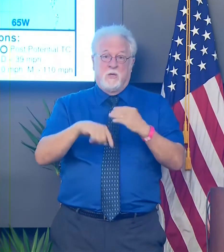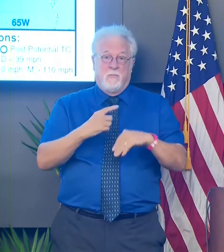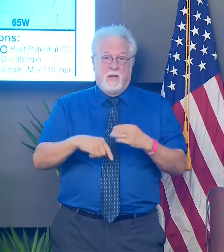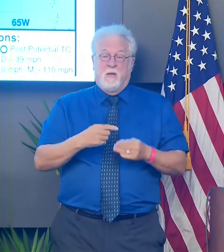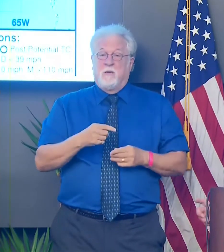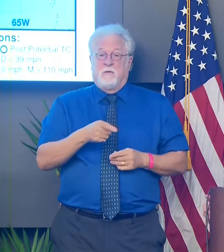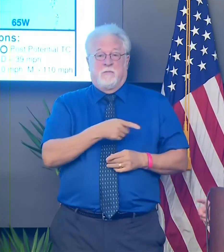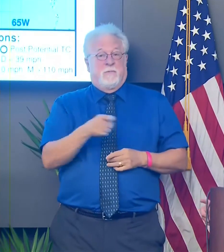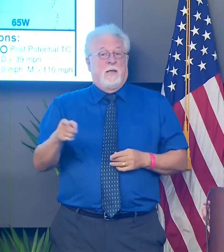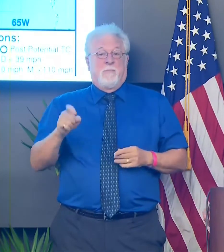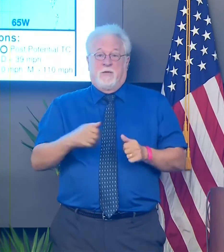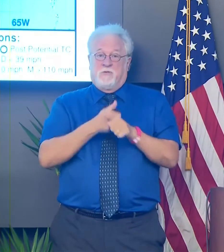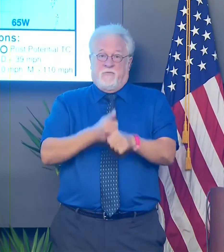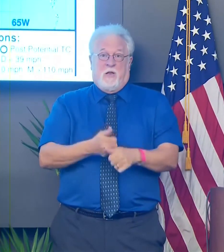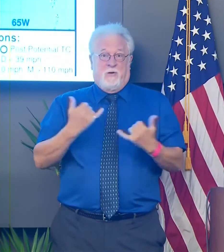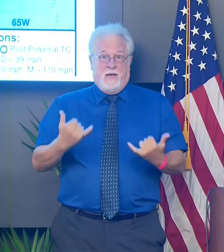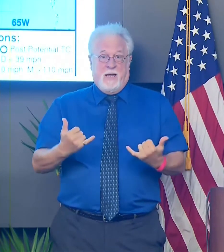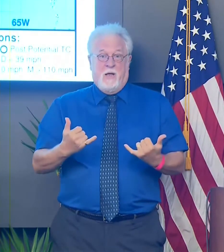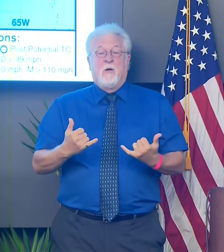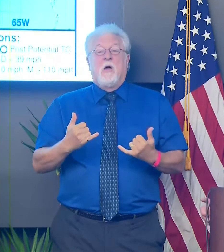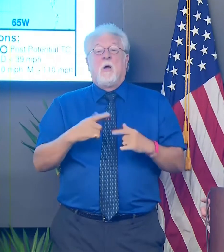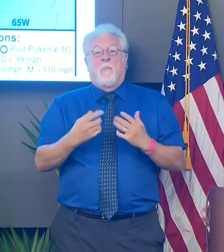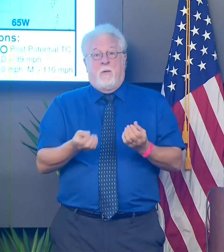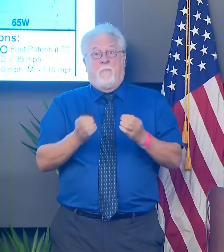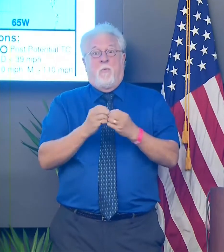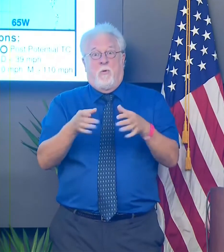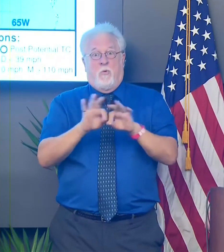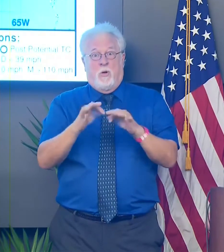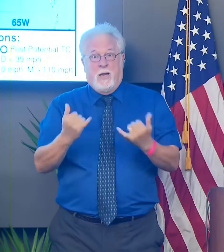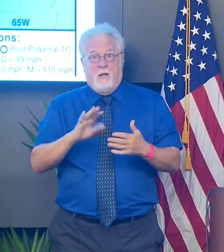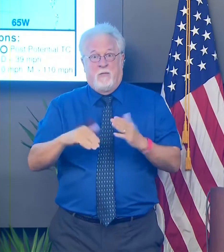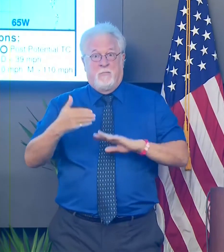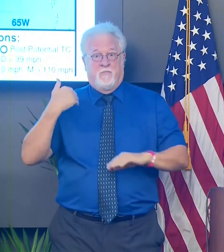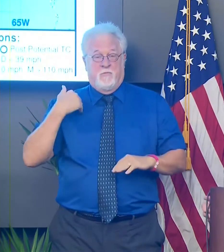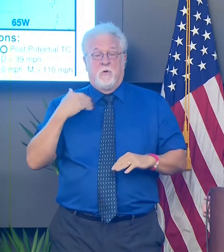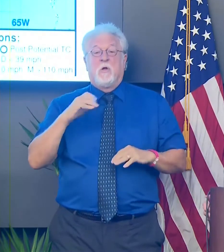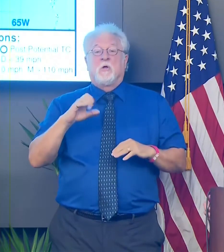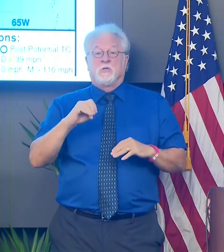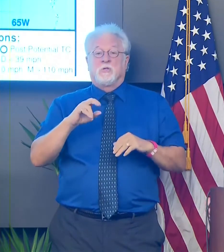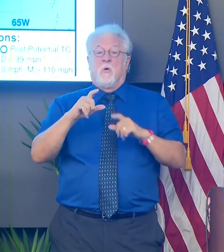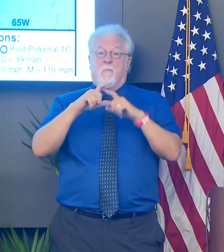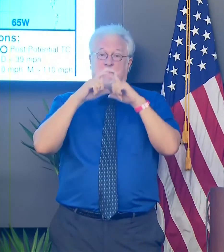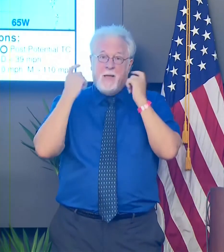SO PLEASE PROTECT YOURSELVES AND YOUR FAMILIES AGAINST COVID-19 TO THE MAXIMUM DEGREE! ALL THE MITIGATION EFFORTS ARE THOSE THAT WE HAVE TO FOLLOW